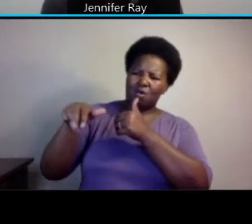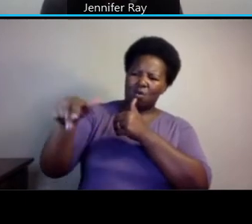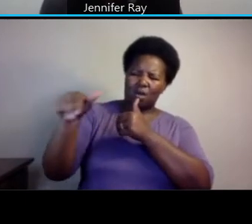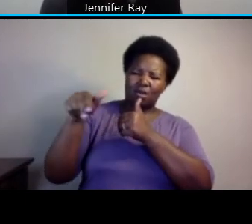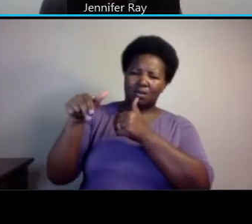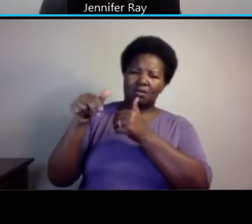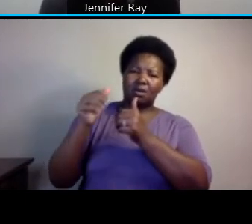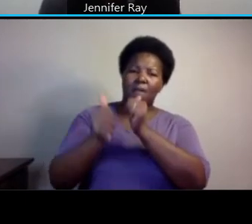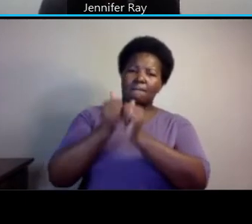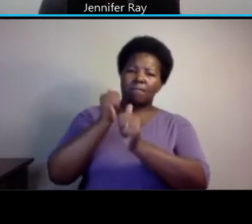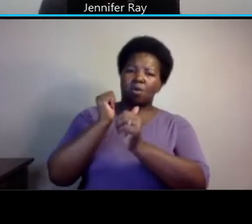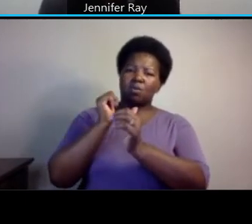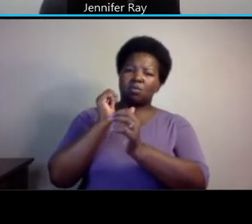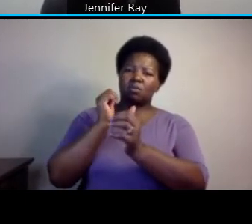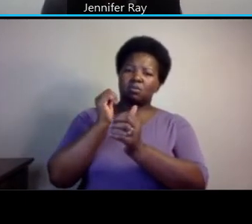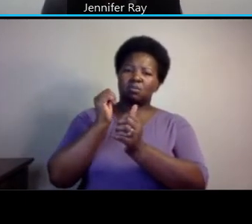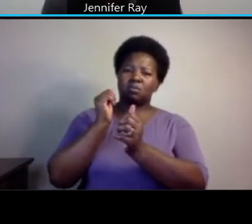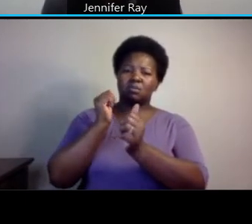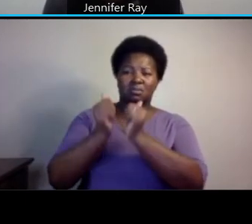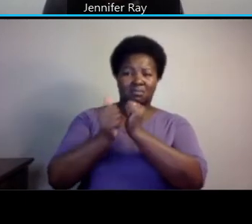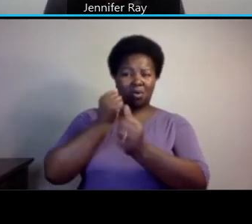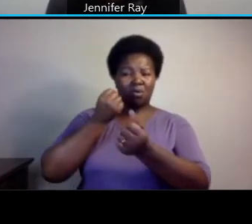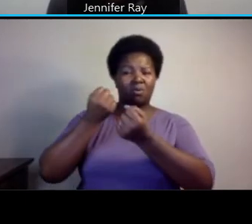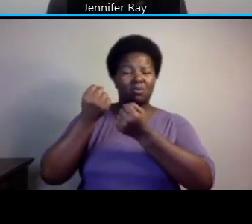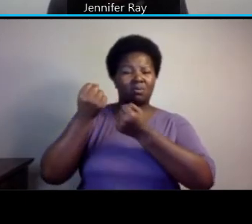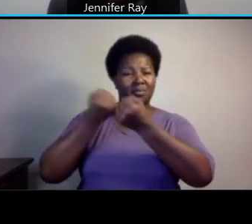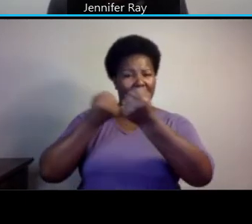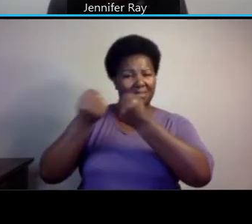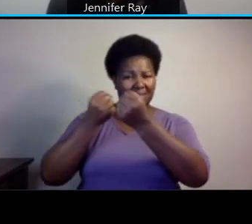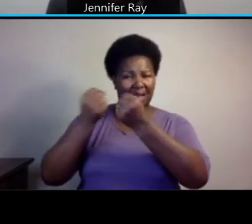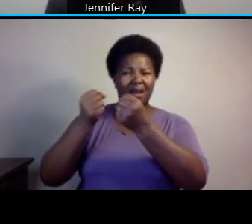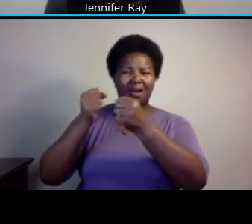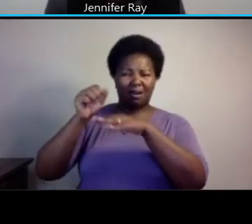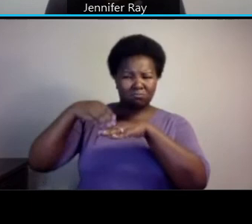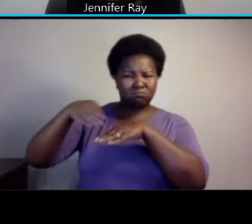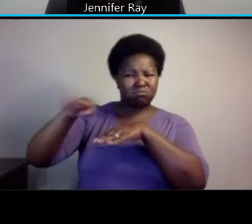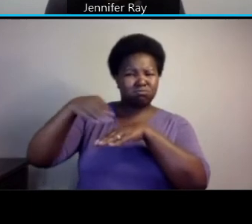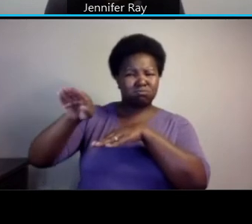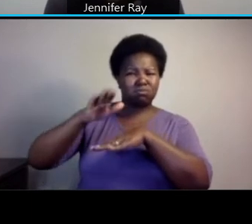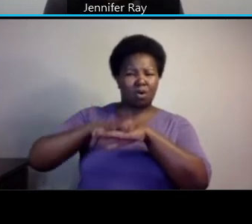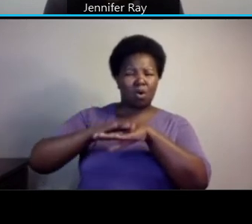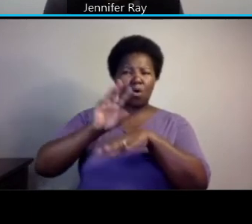westbound on florida across new york avenue are you shortening the light westbound on florida